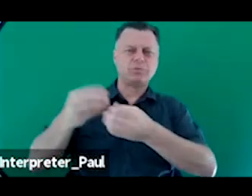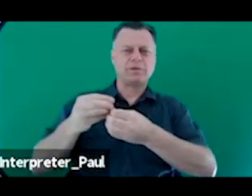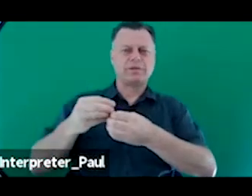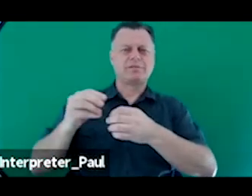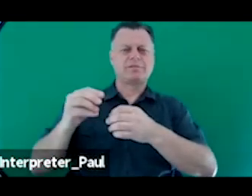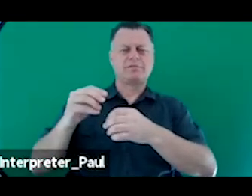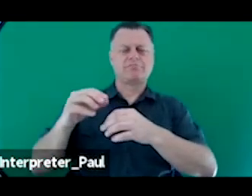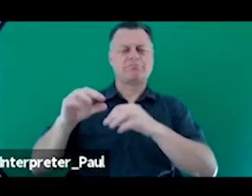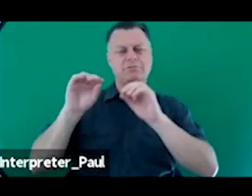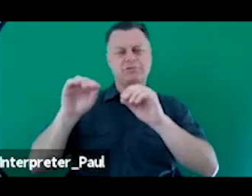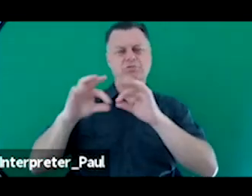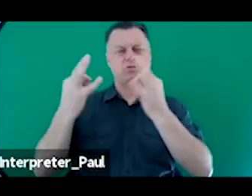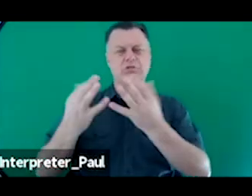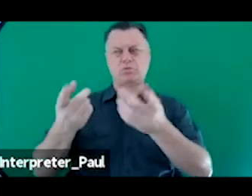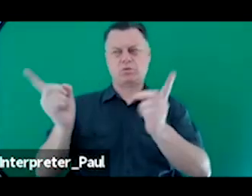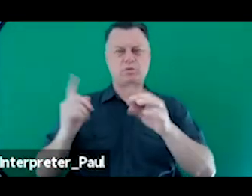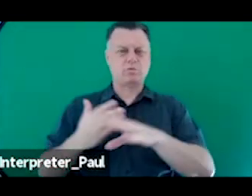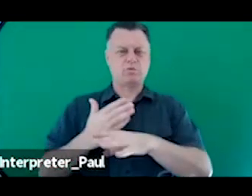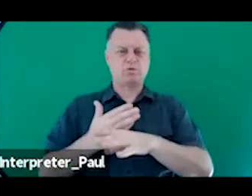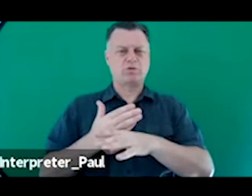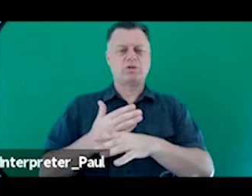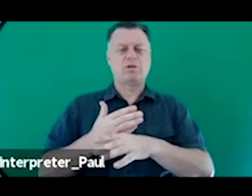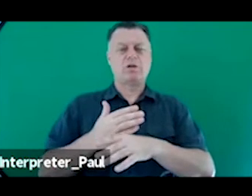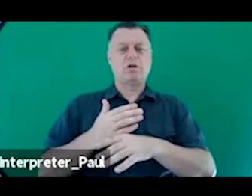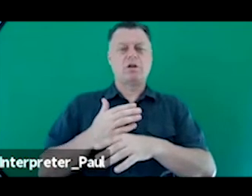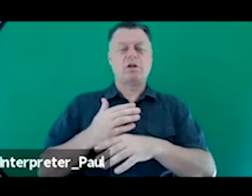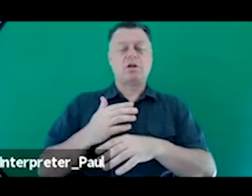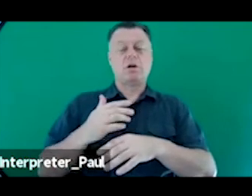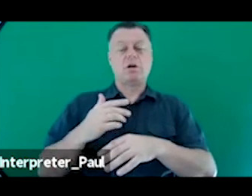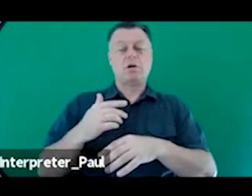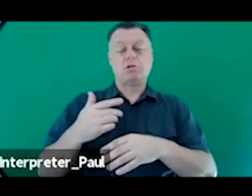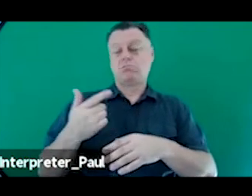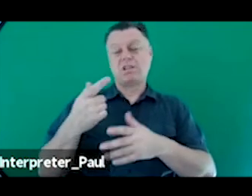goes way beyond just the classroom. How do students interact with the library?